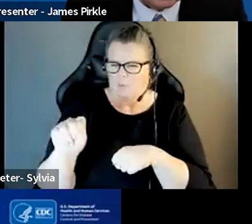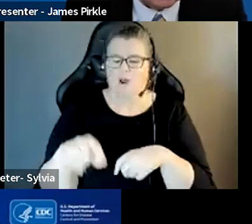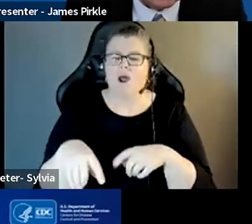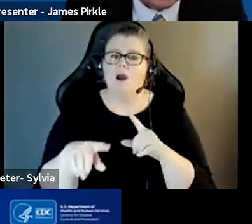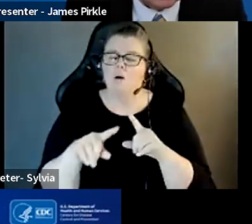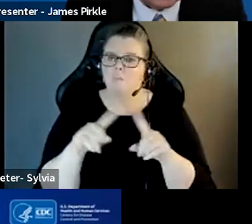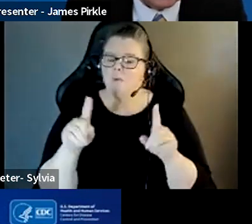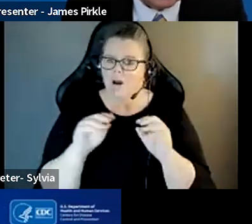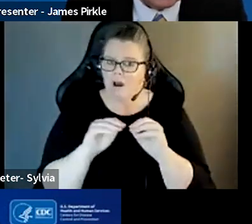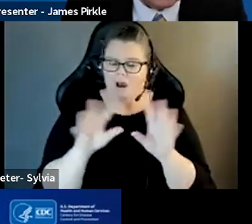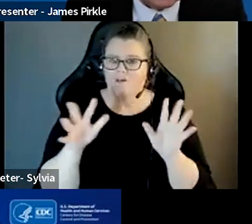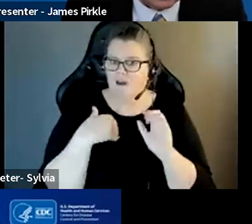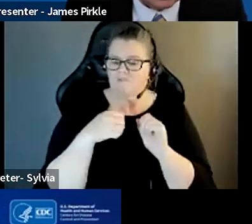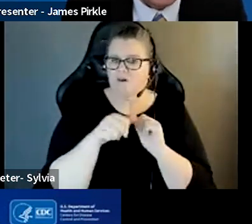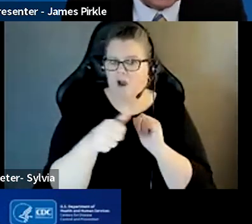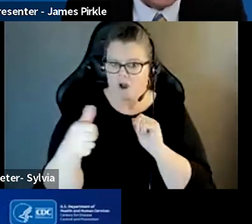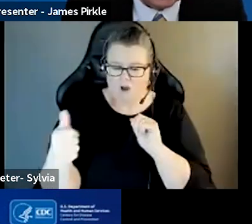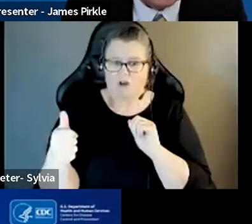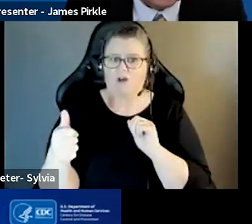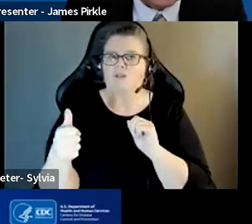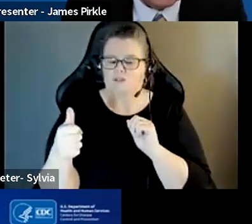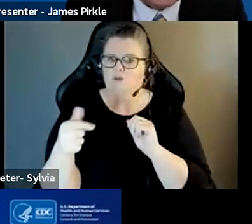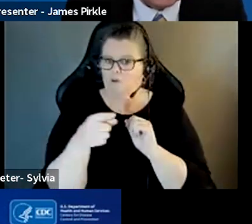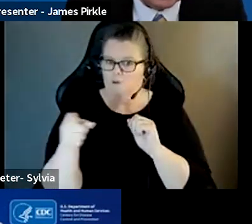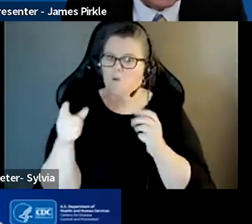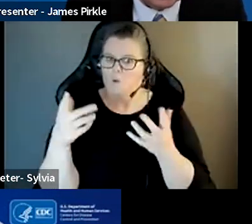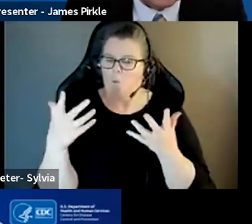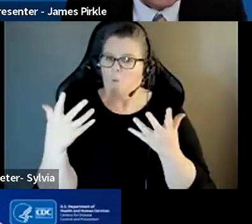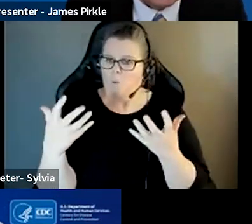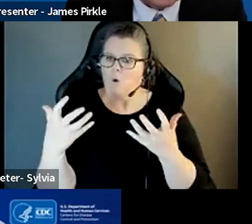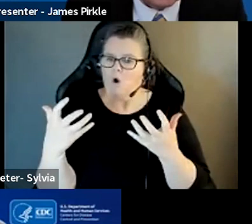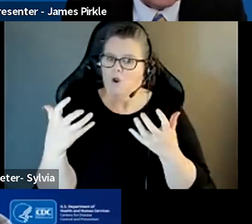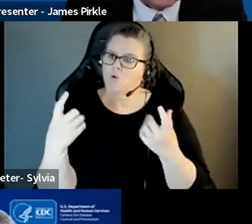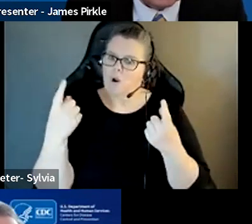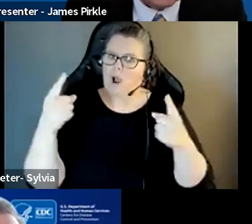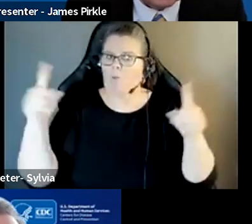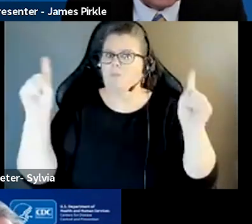that you're trying to accomplish with this laboratory plan. What are those things?